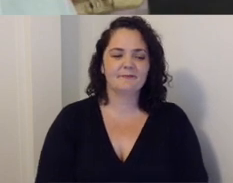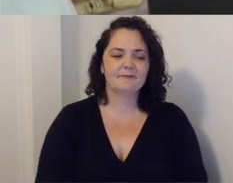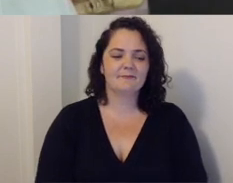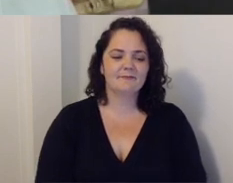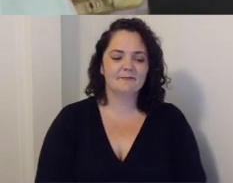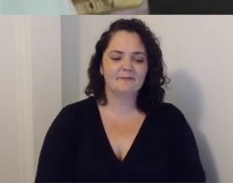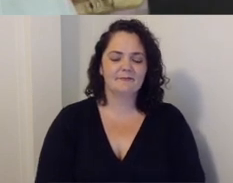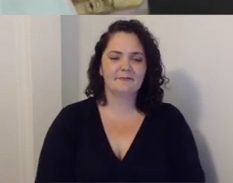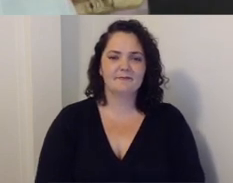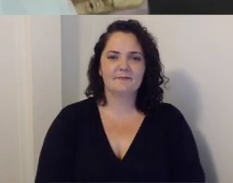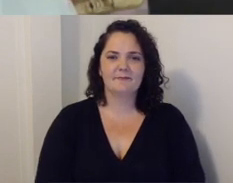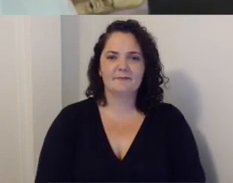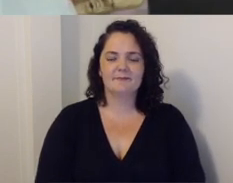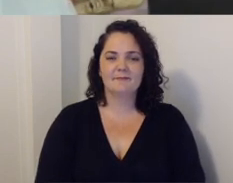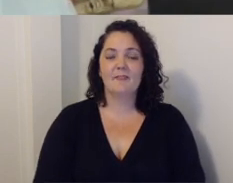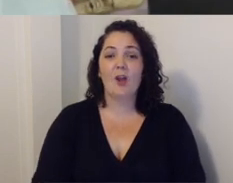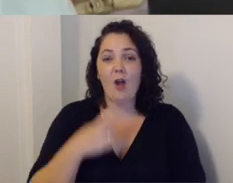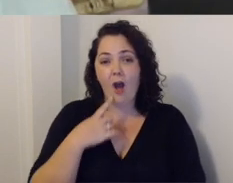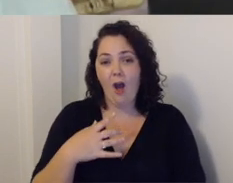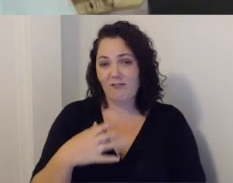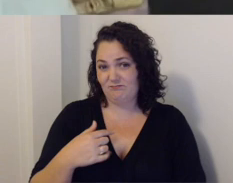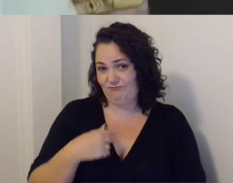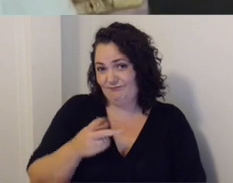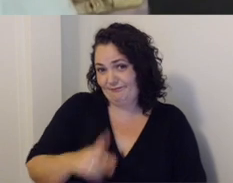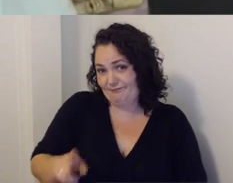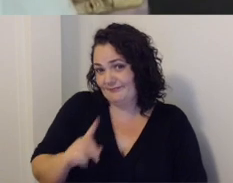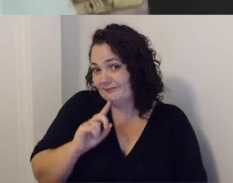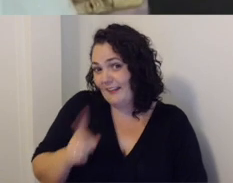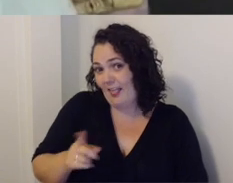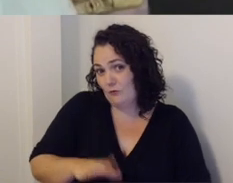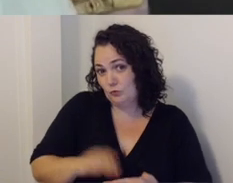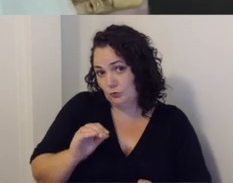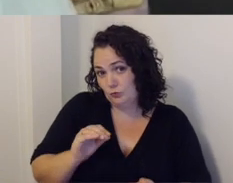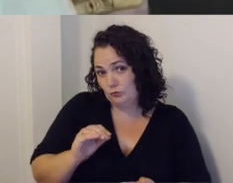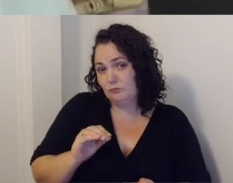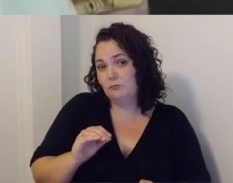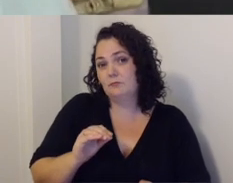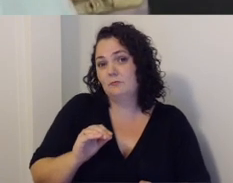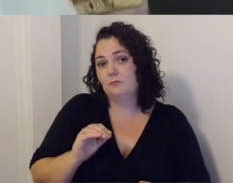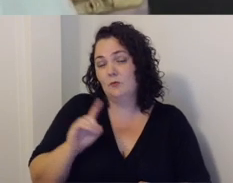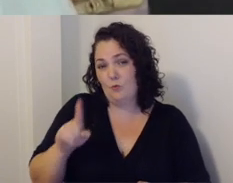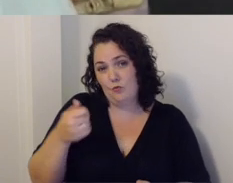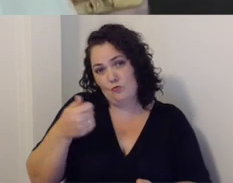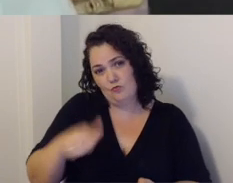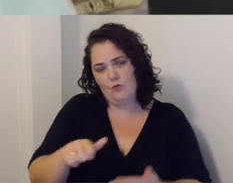I oftentimes tell my students that um drawing exclusively with line is actually one of the most